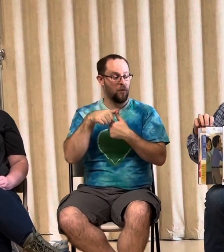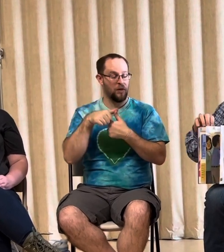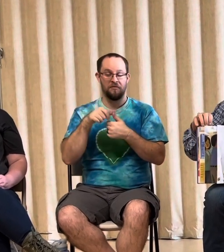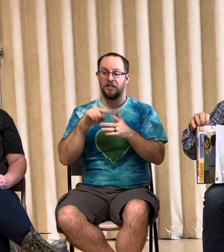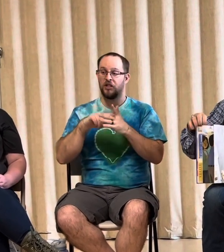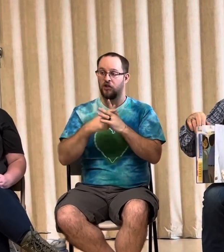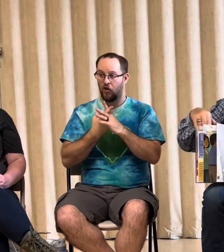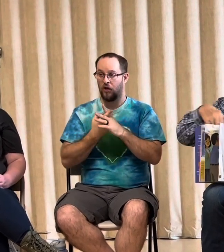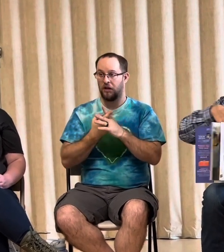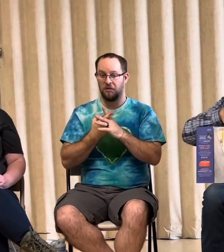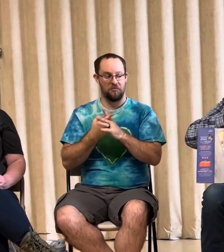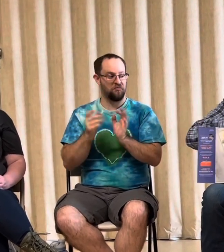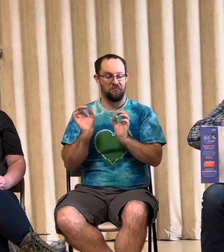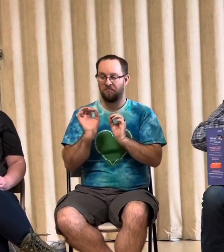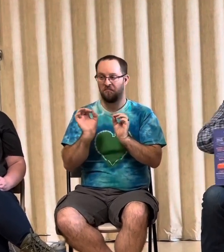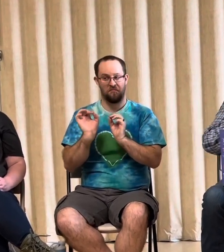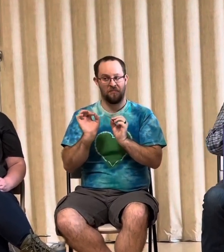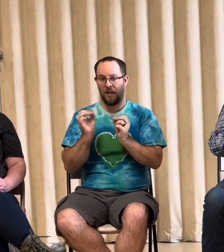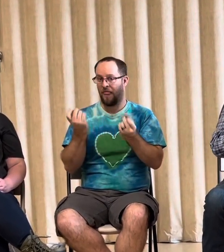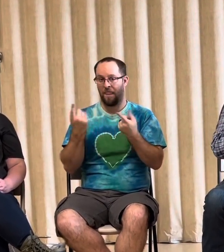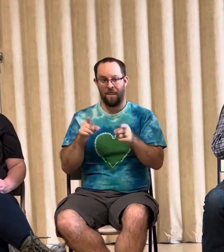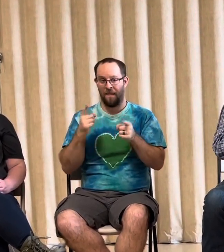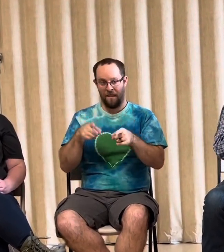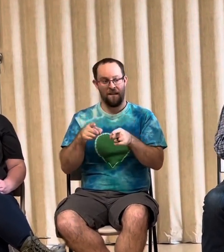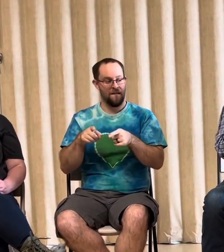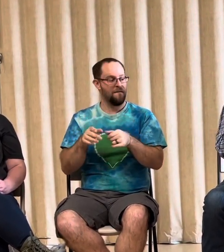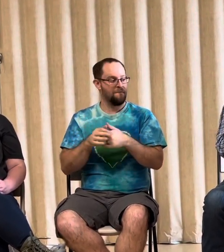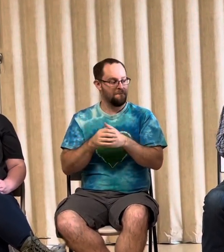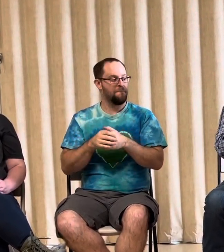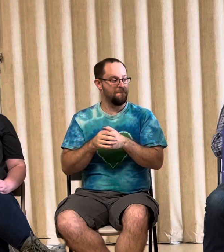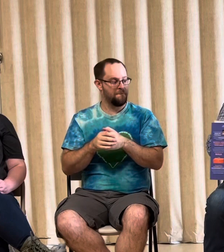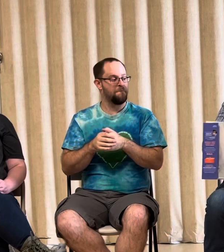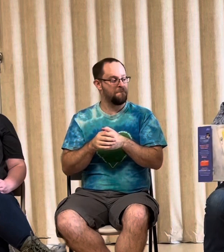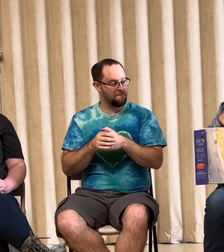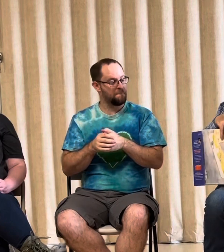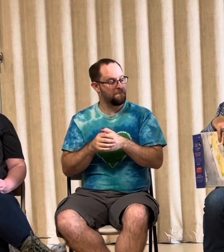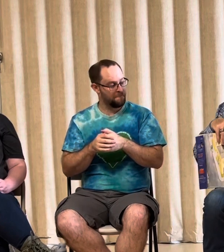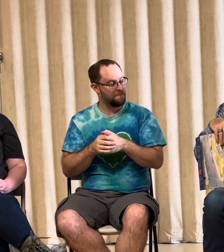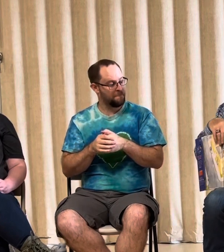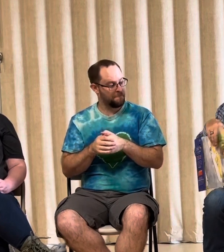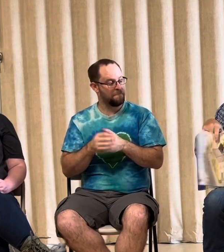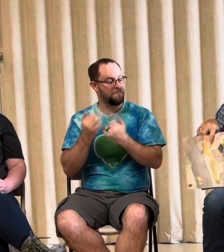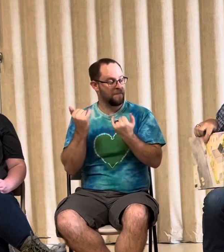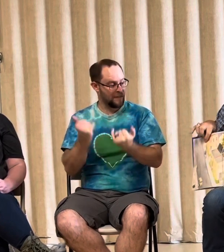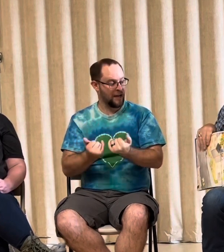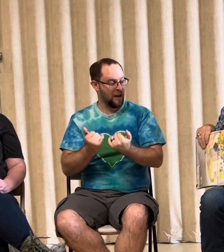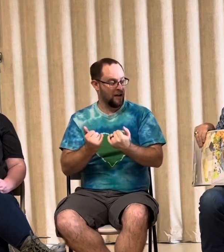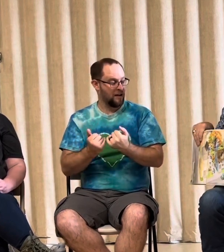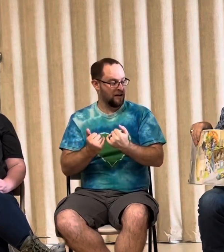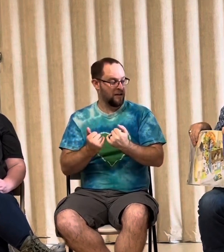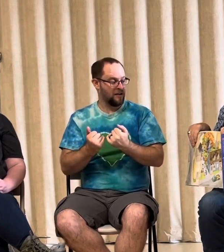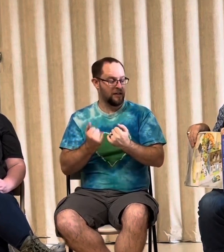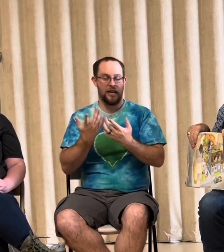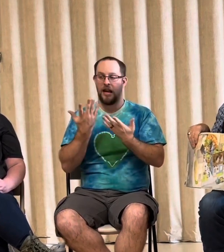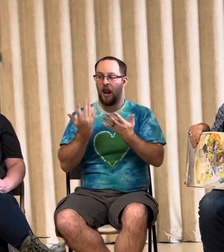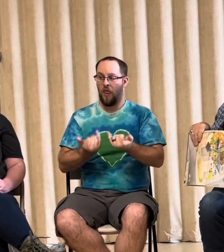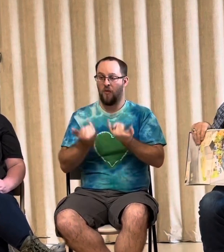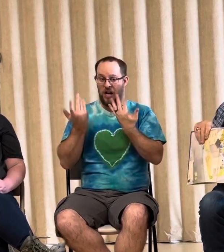out, there wasn't a whole lot going on in the yard. There you go, and now that we're done, the whole